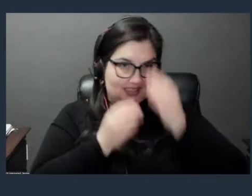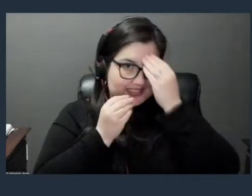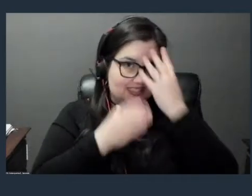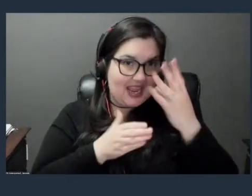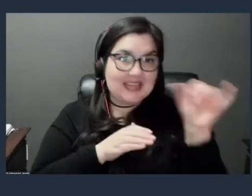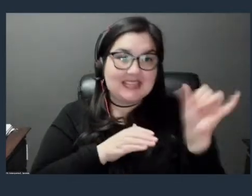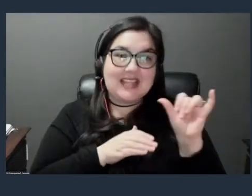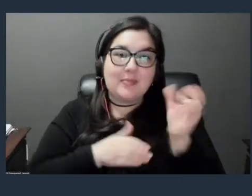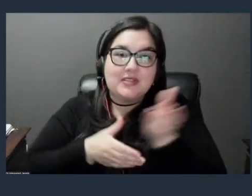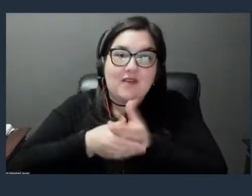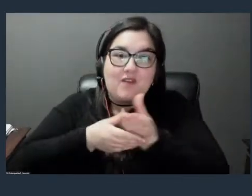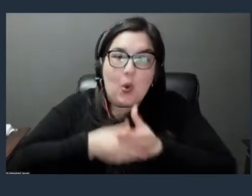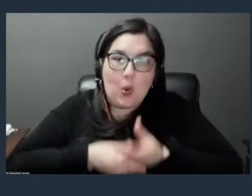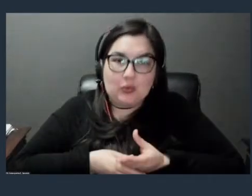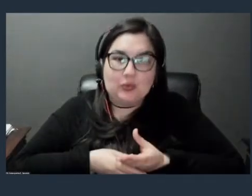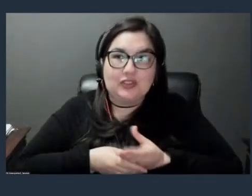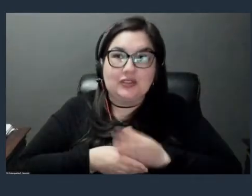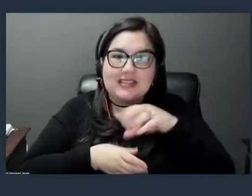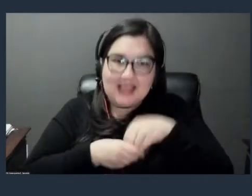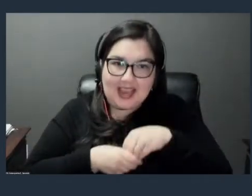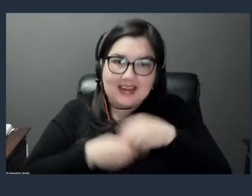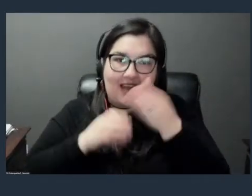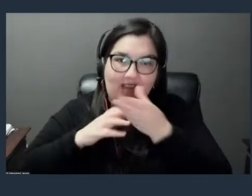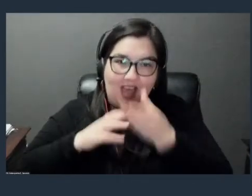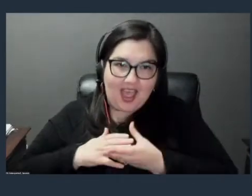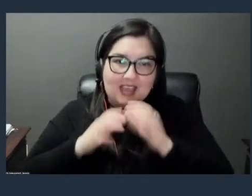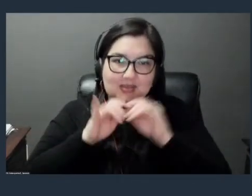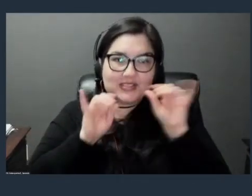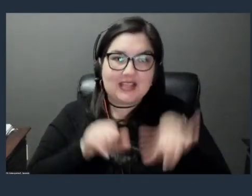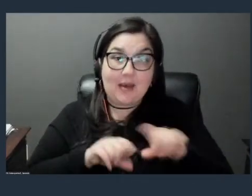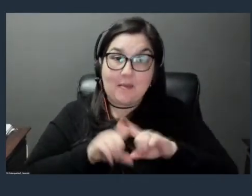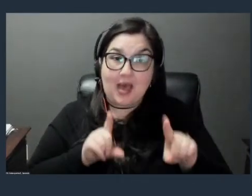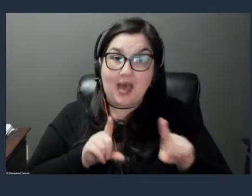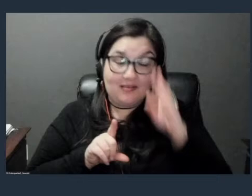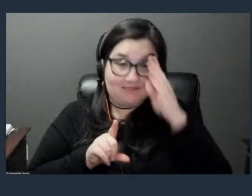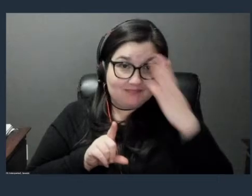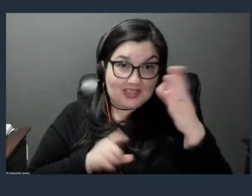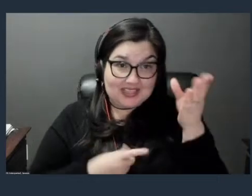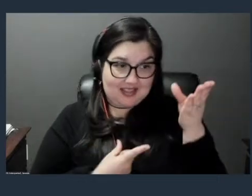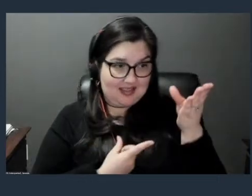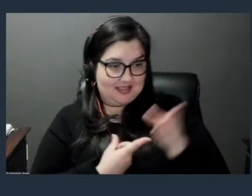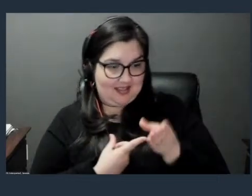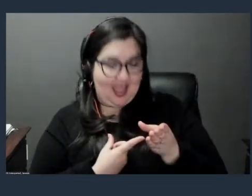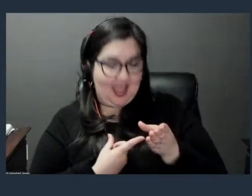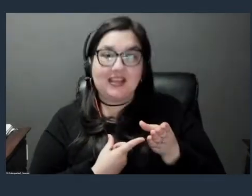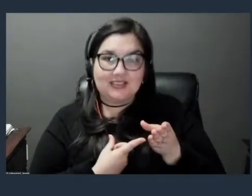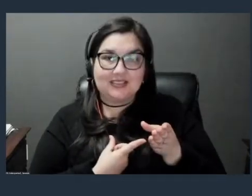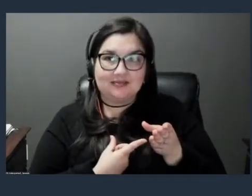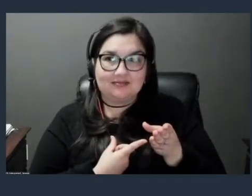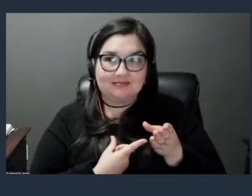But the truth is those slash characters, they are just characters in a string.